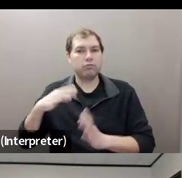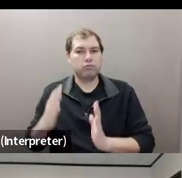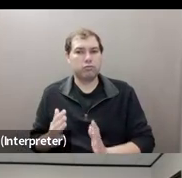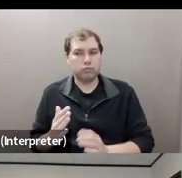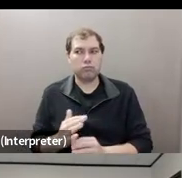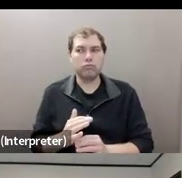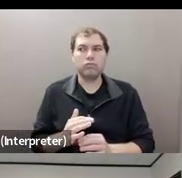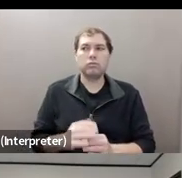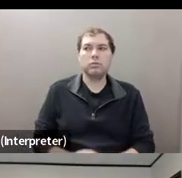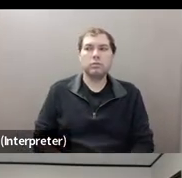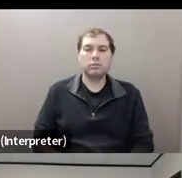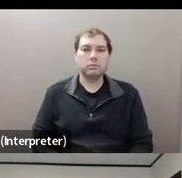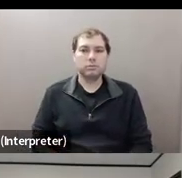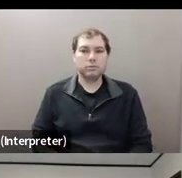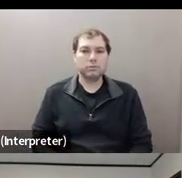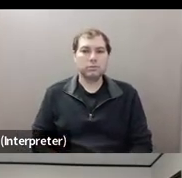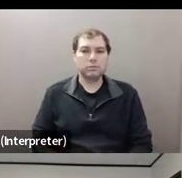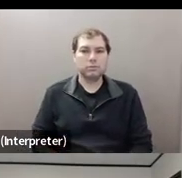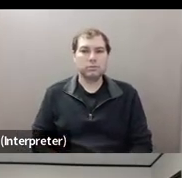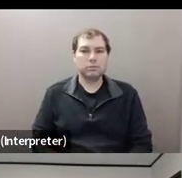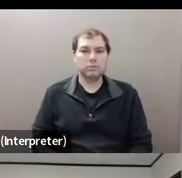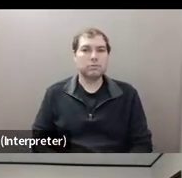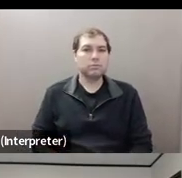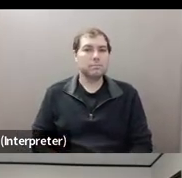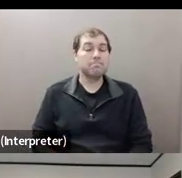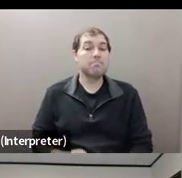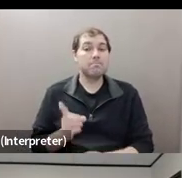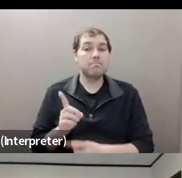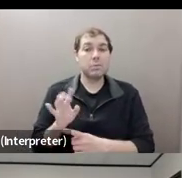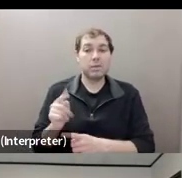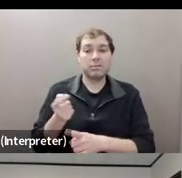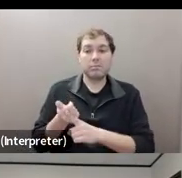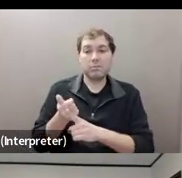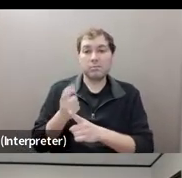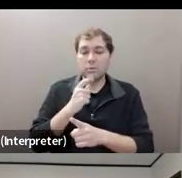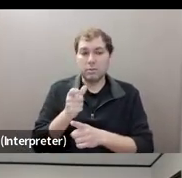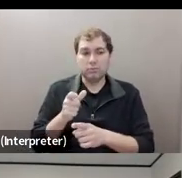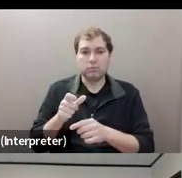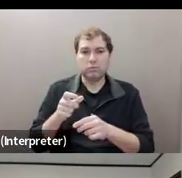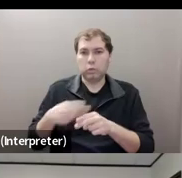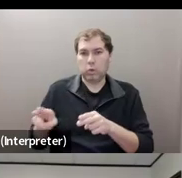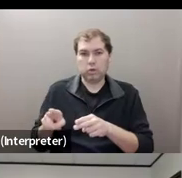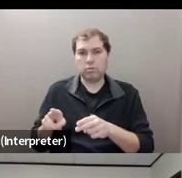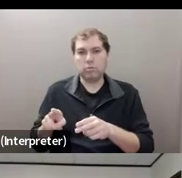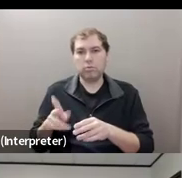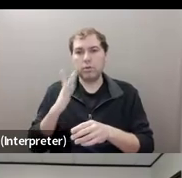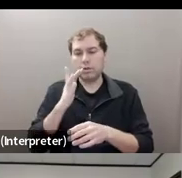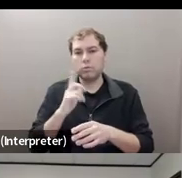Beck Levin: and Beck Levin: doing that. It took a it wasn't a short process. Because I was working directly with